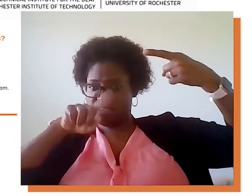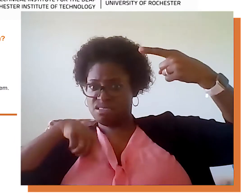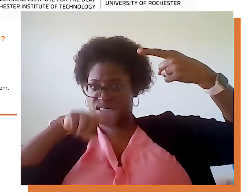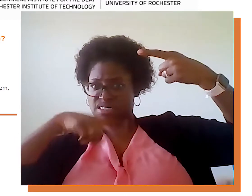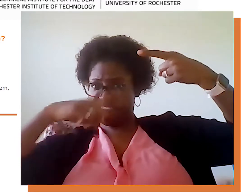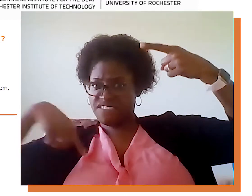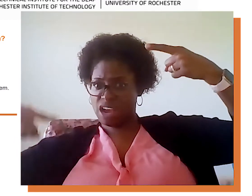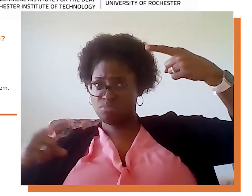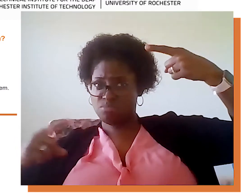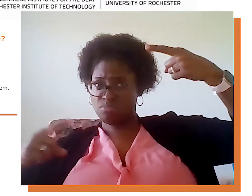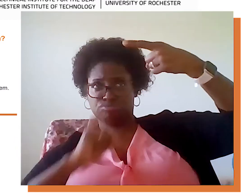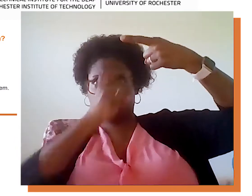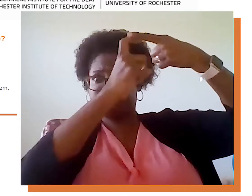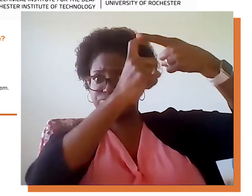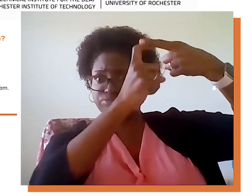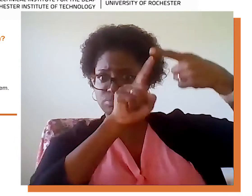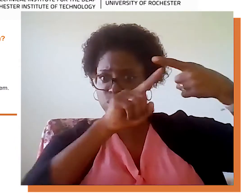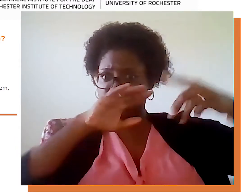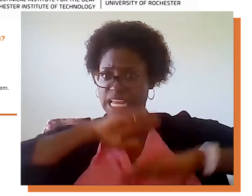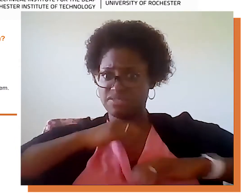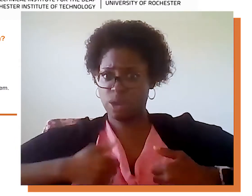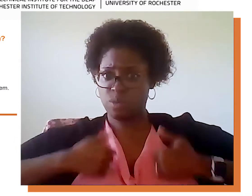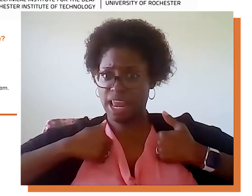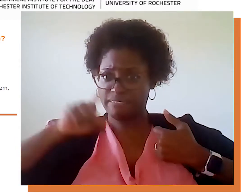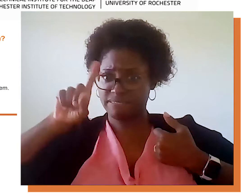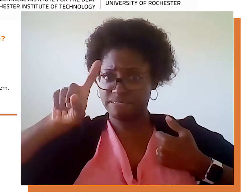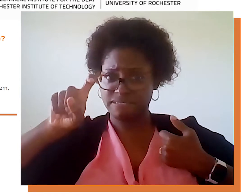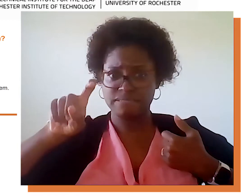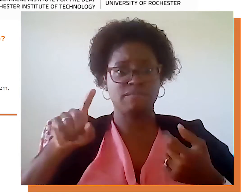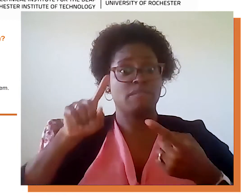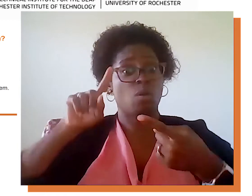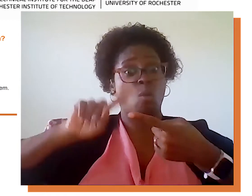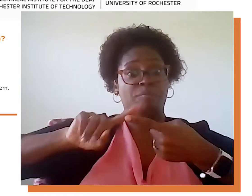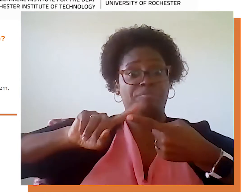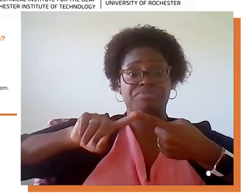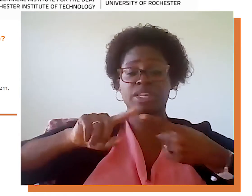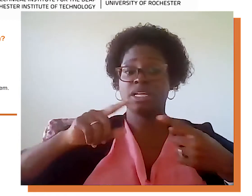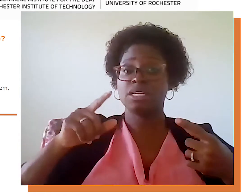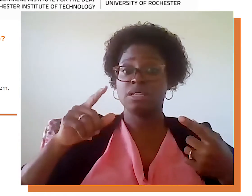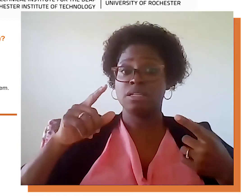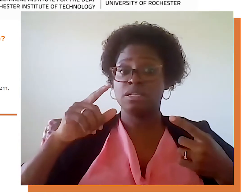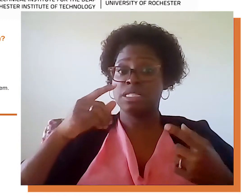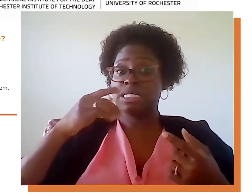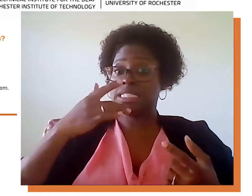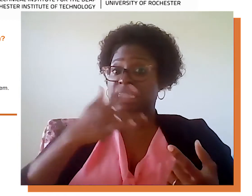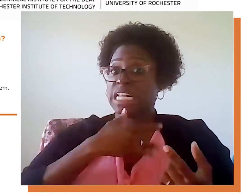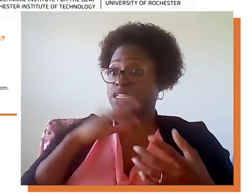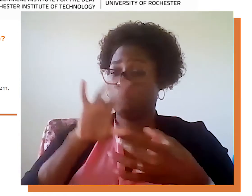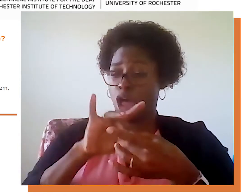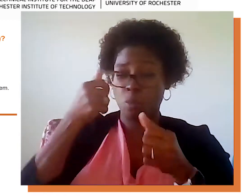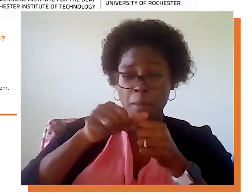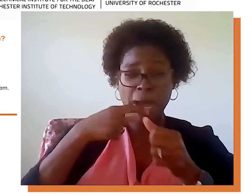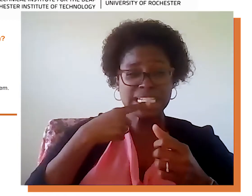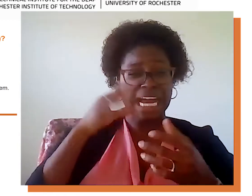and then what variables contribute to a person being satisfied with their life. So, a sense of belonging.